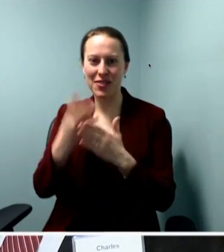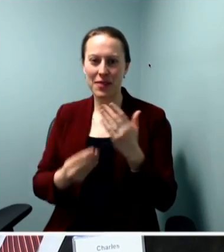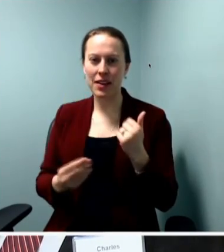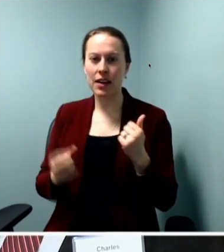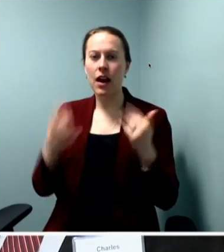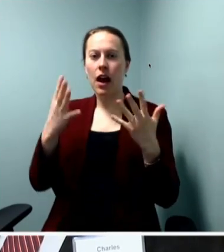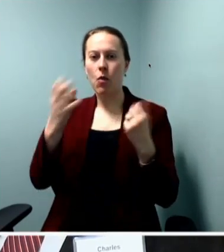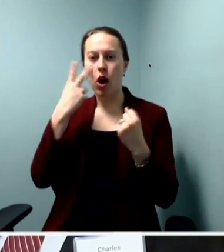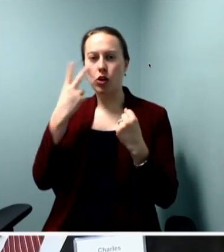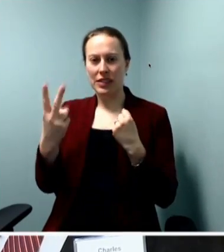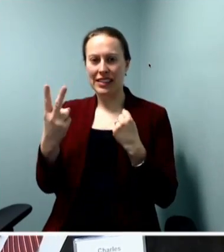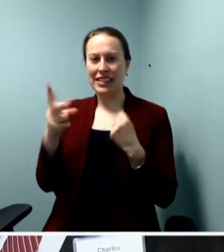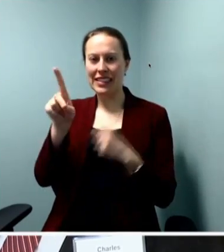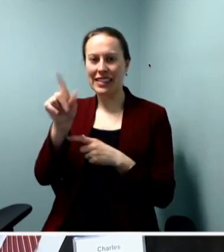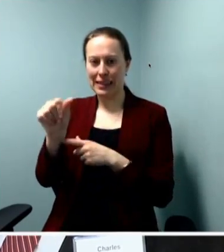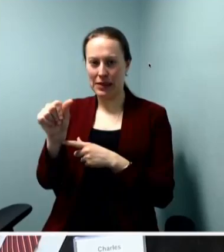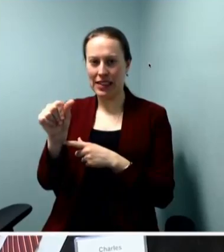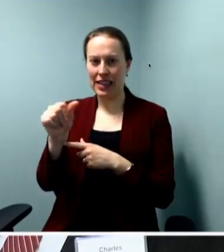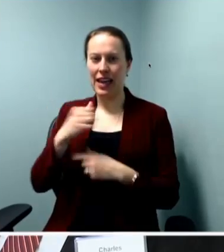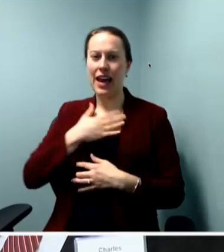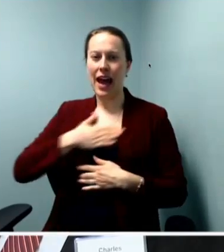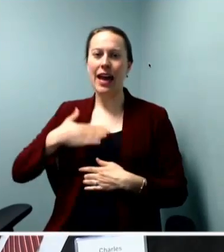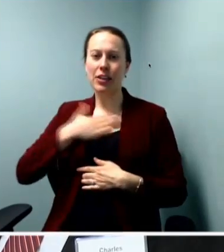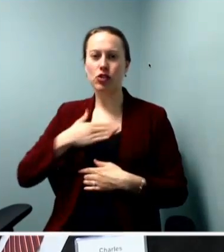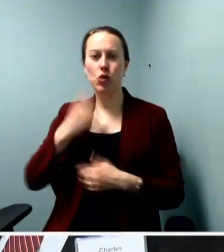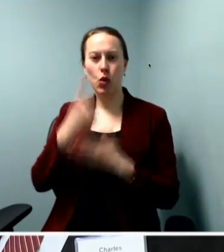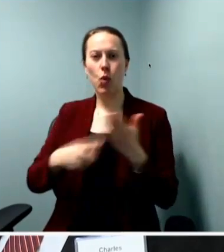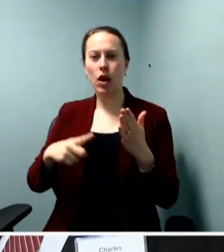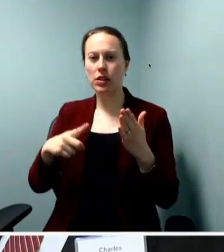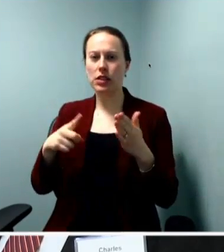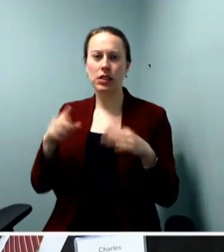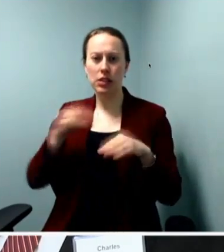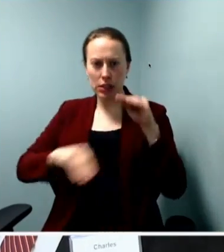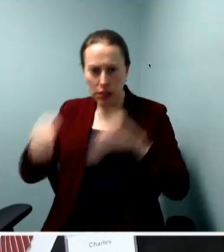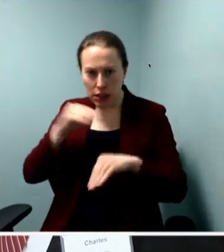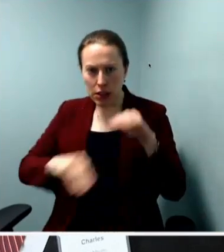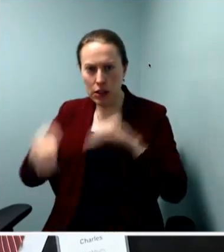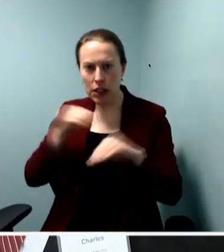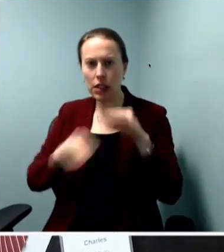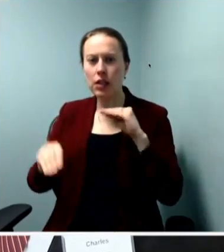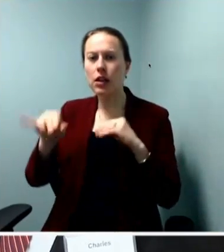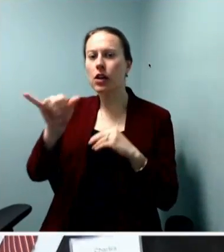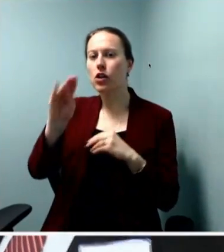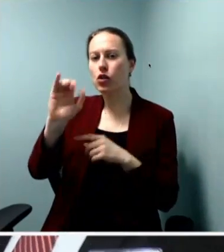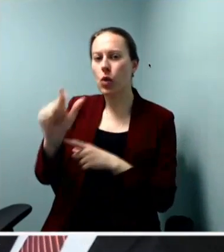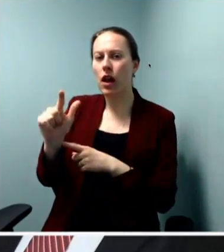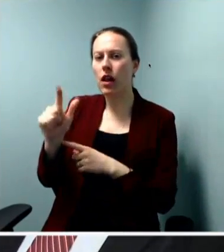Yes. And what's the relationship between those who are abled and not disabled, and what's the beauty in the artistry